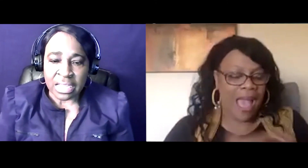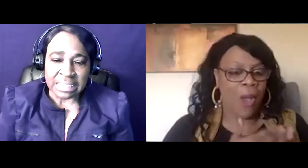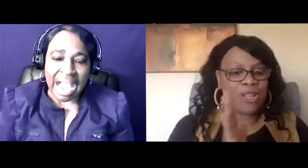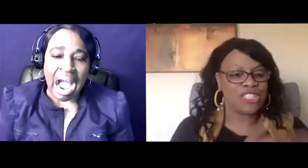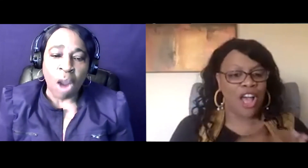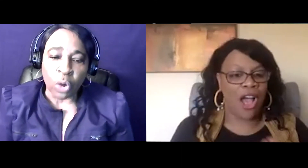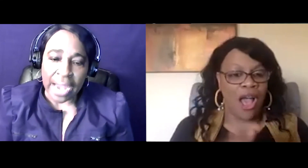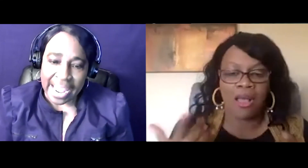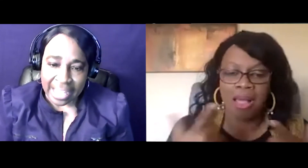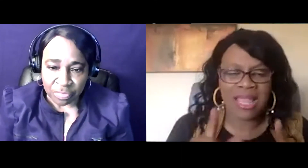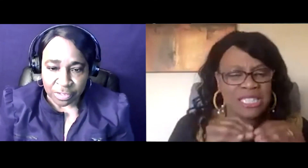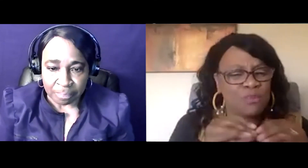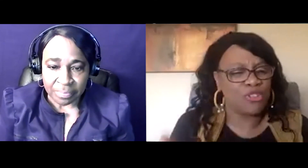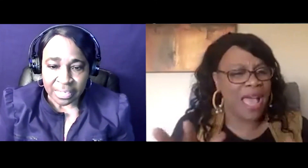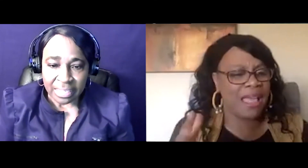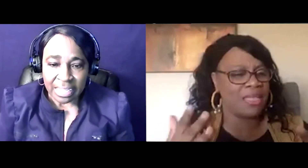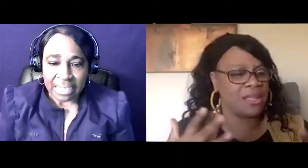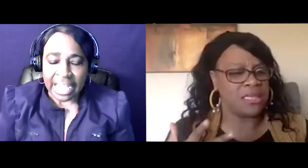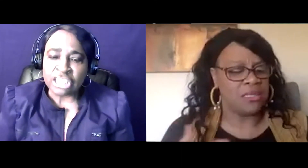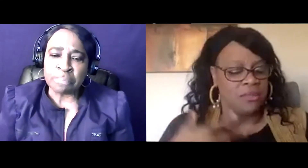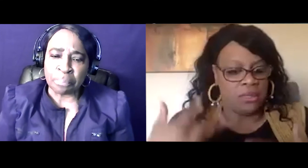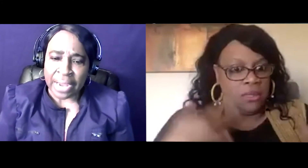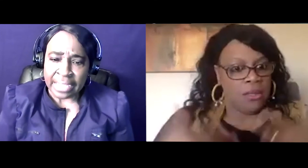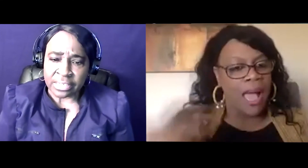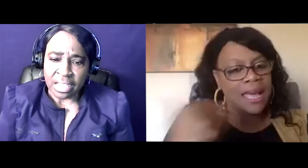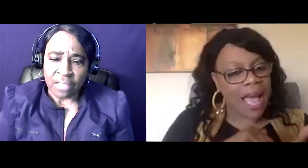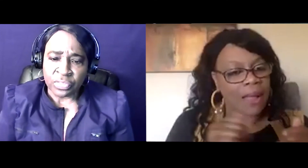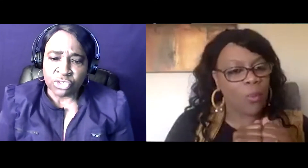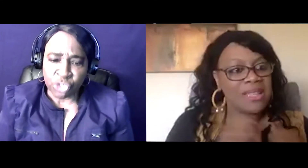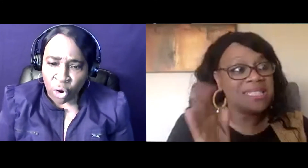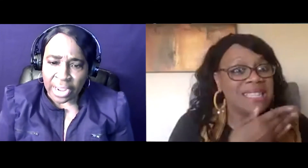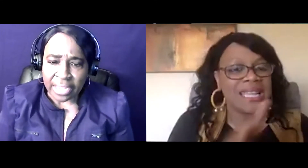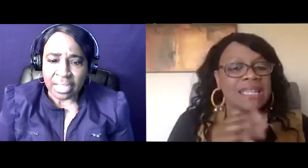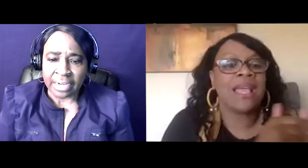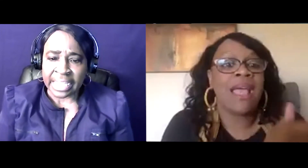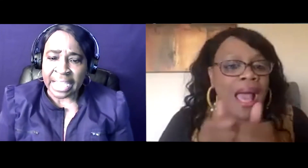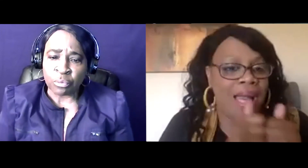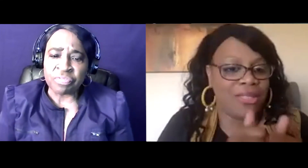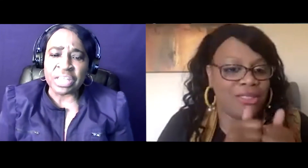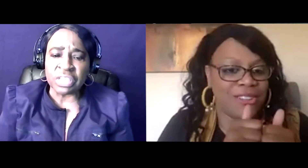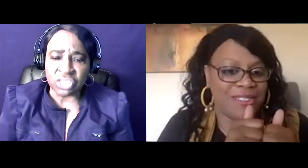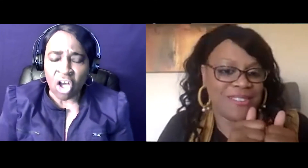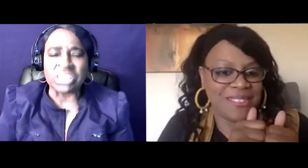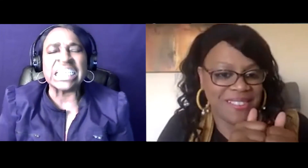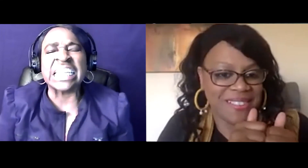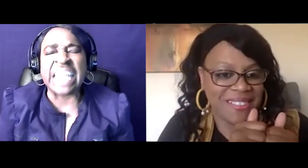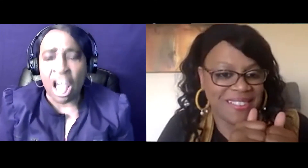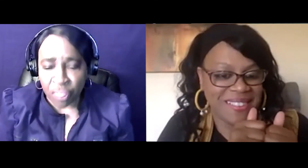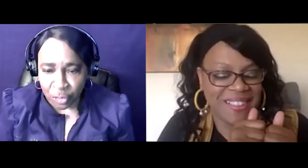It is our anthem. Let us spread the joy again within the song together.